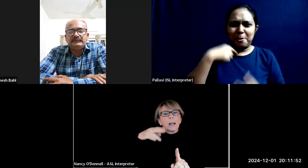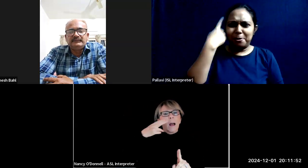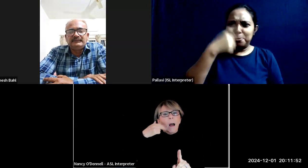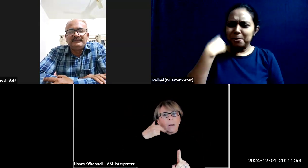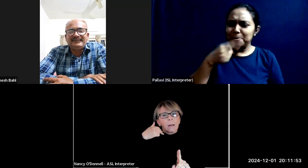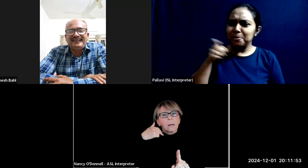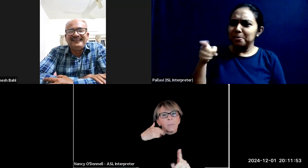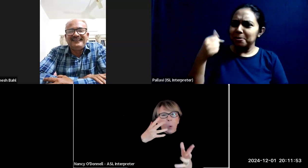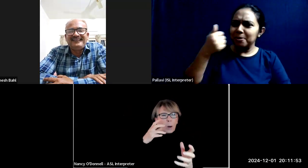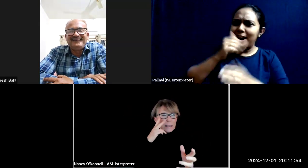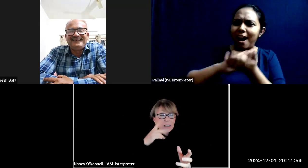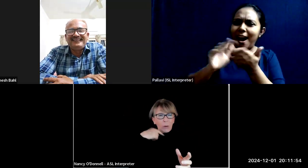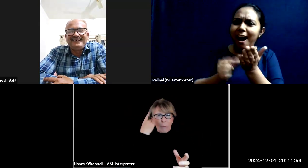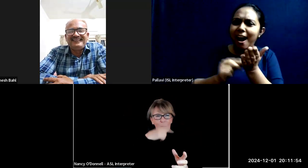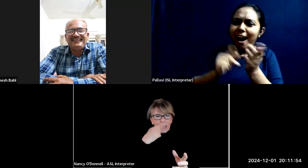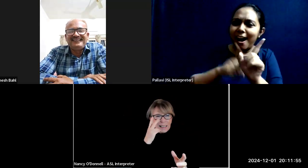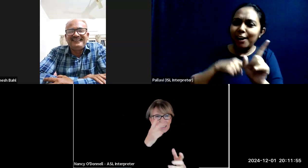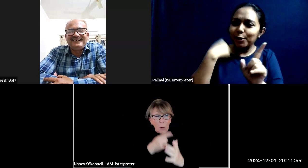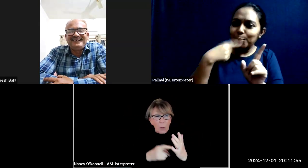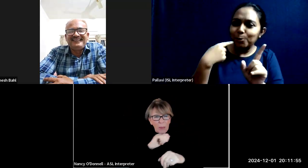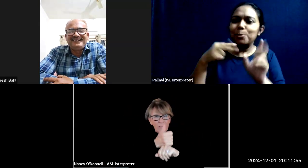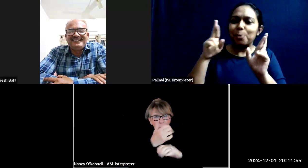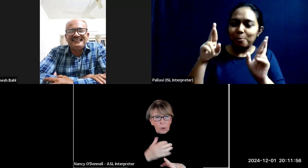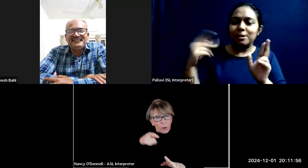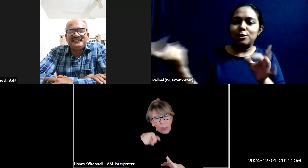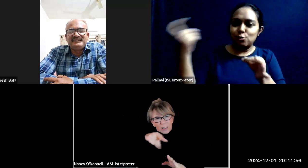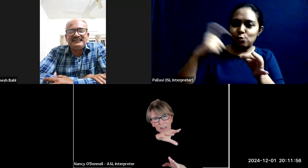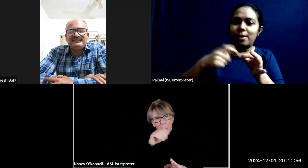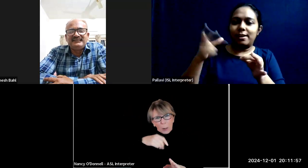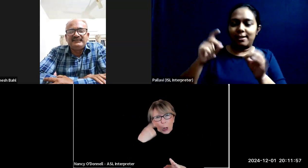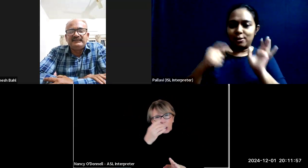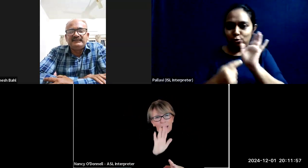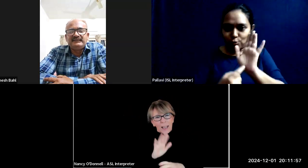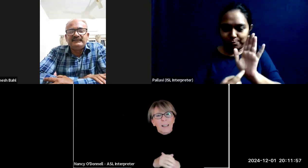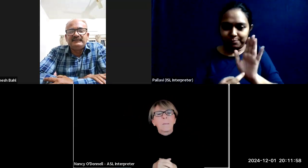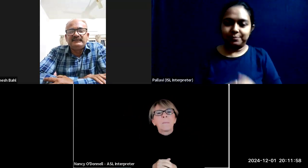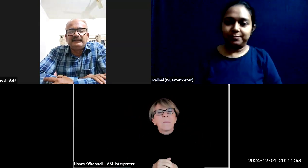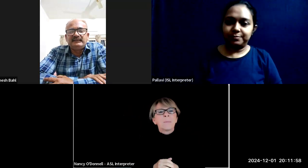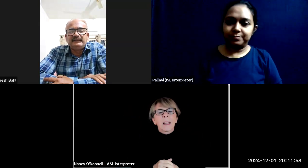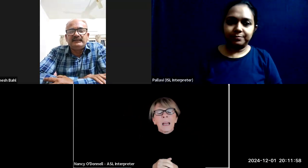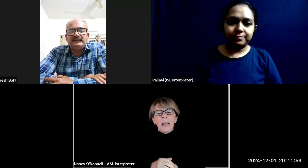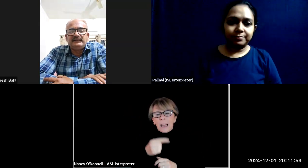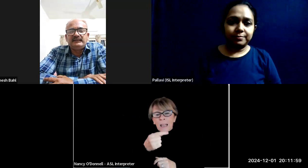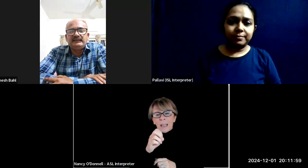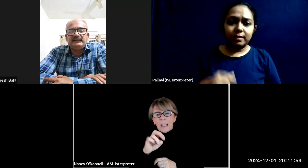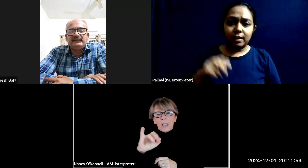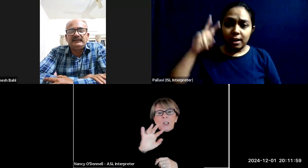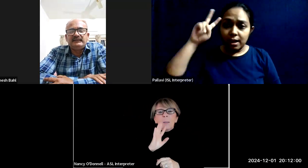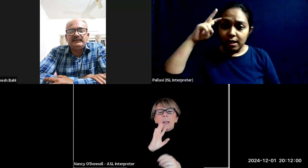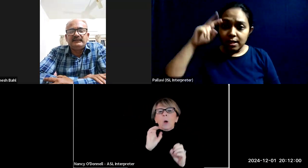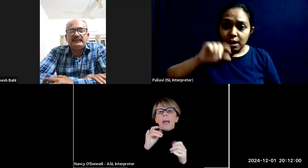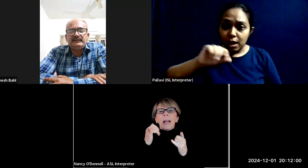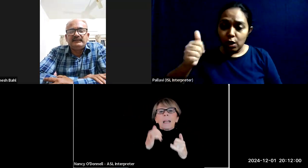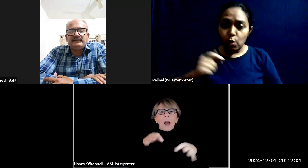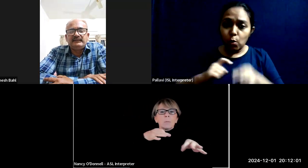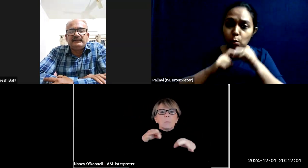So let's move on to the next product, unless there's any other questions about Saarthi.